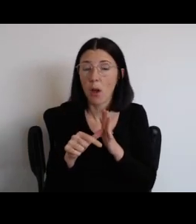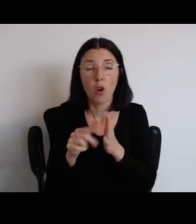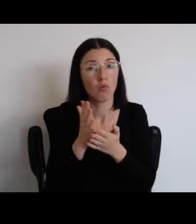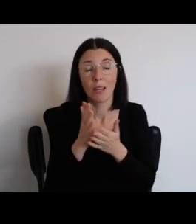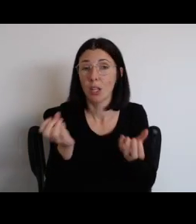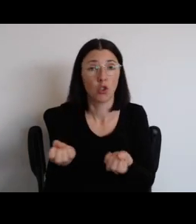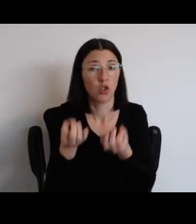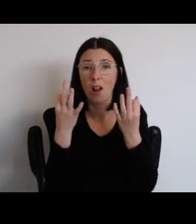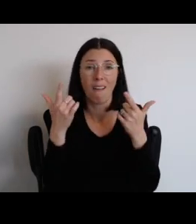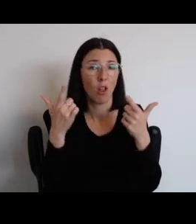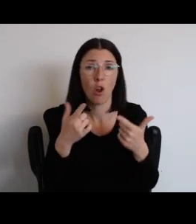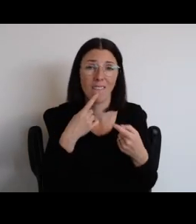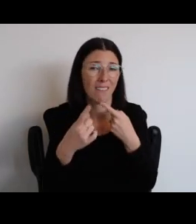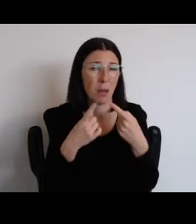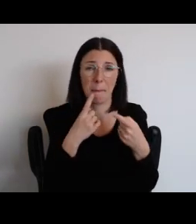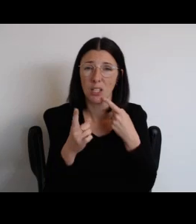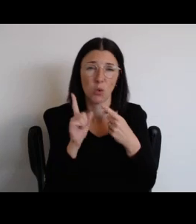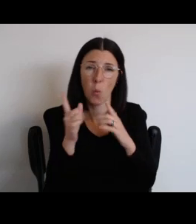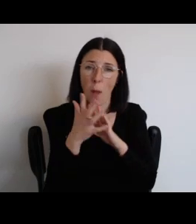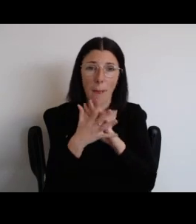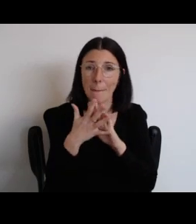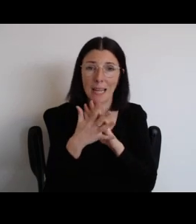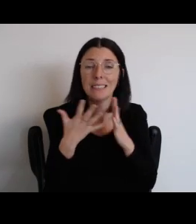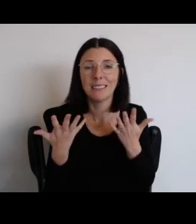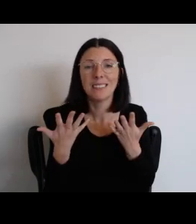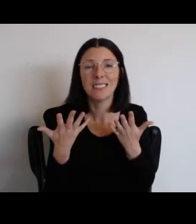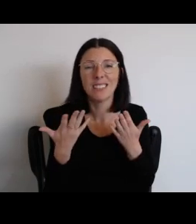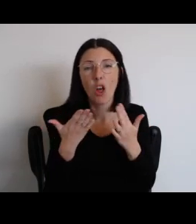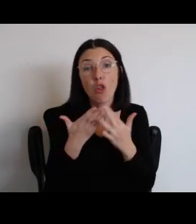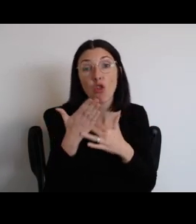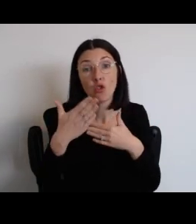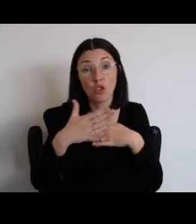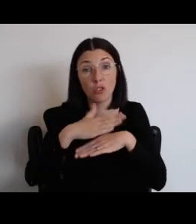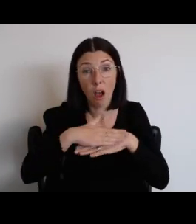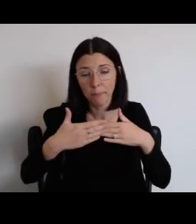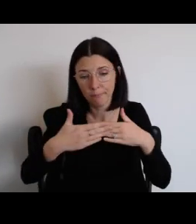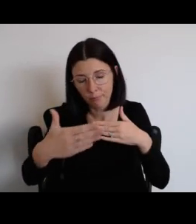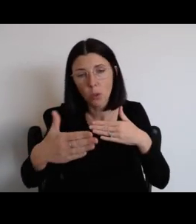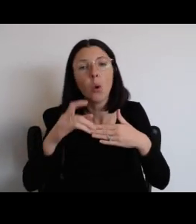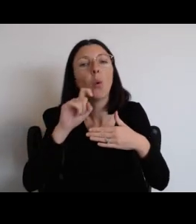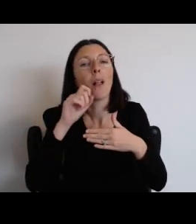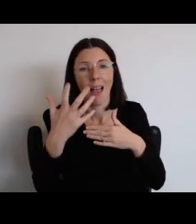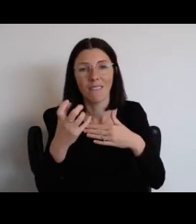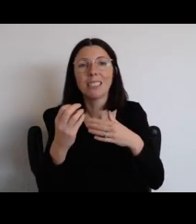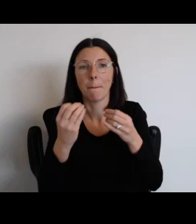like in time I expect there may be some cases which come out but I guess we'll just wait and